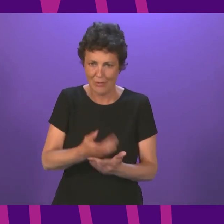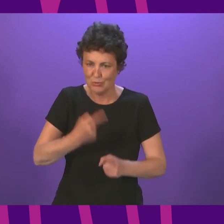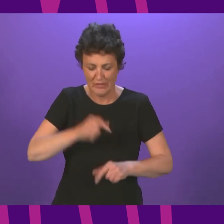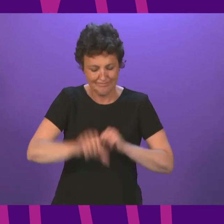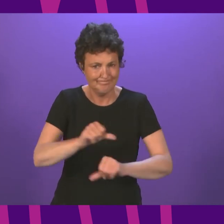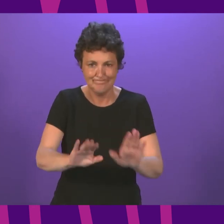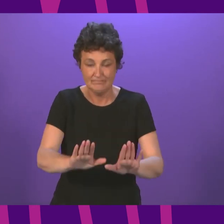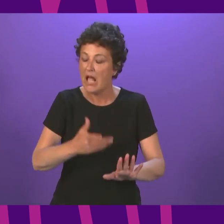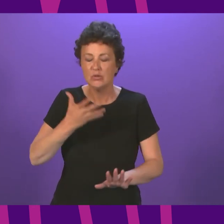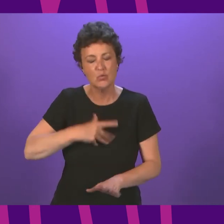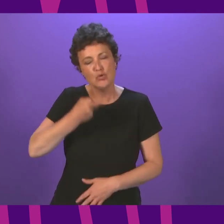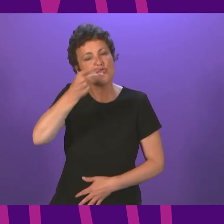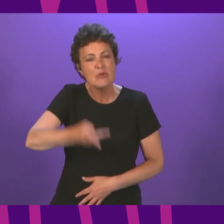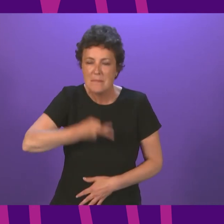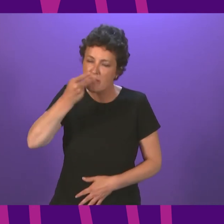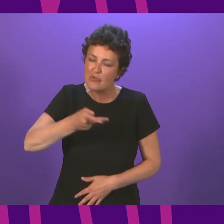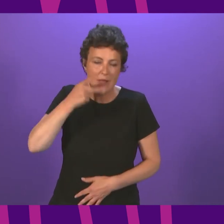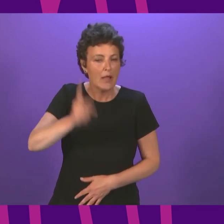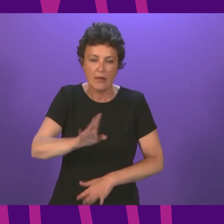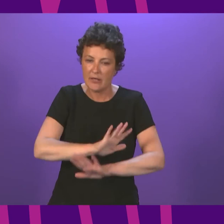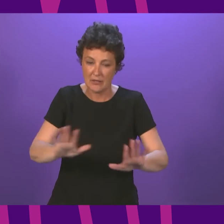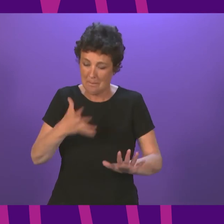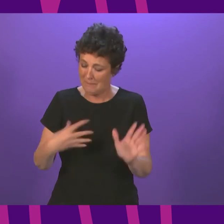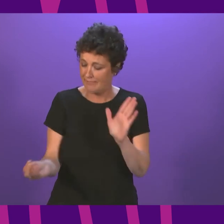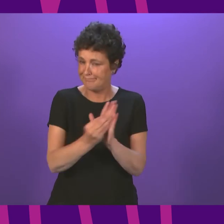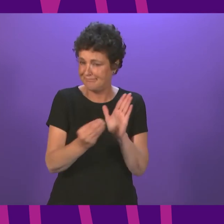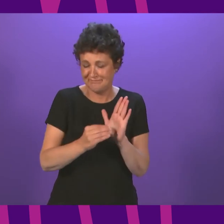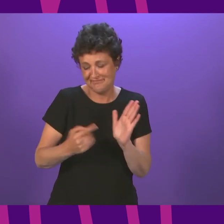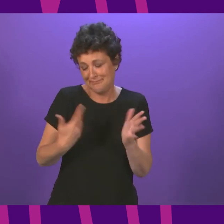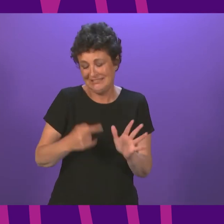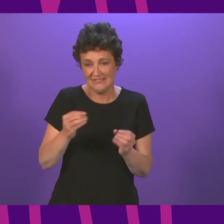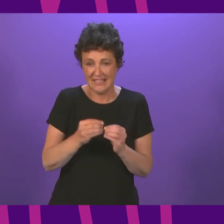not changed. Although there are some measures that we support, there are others about which